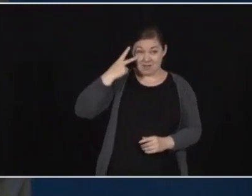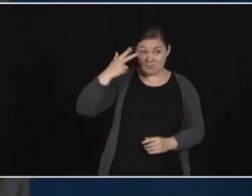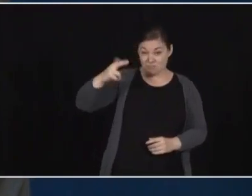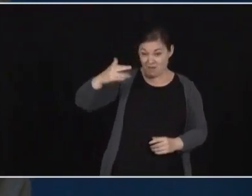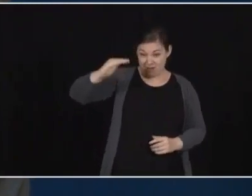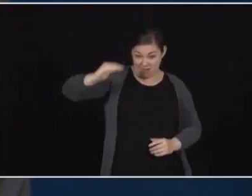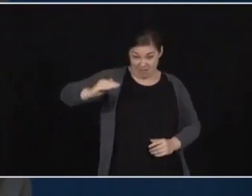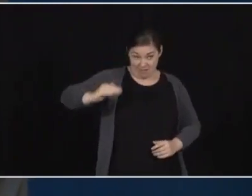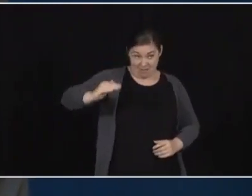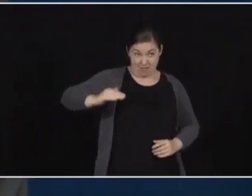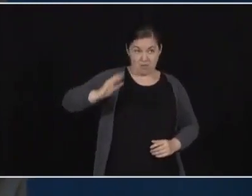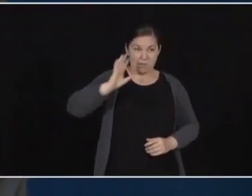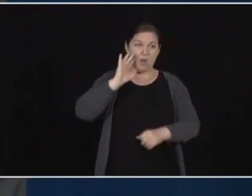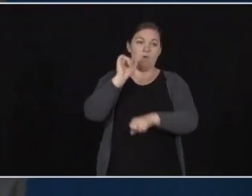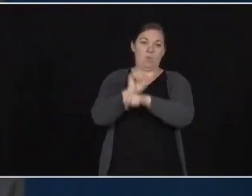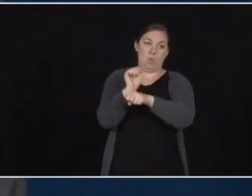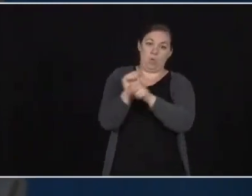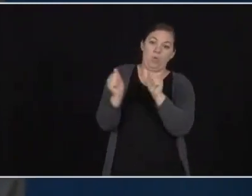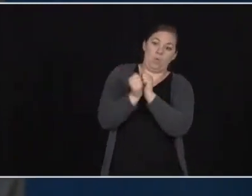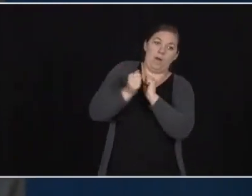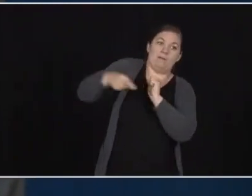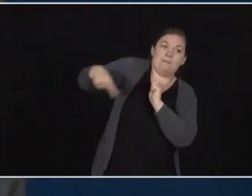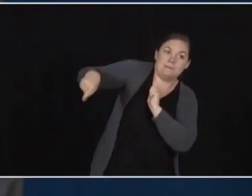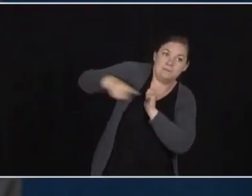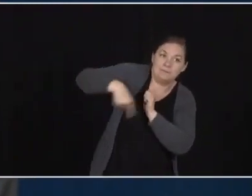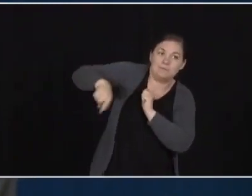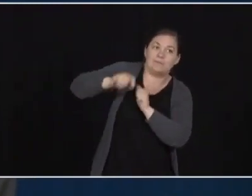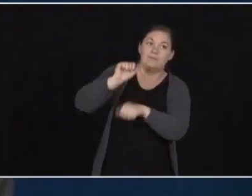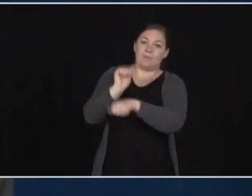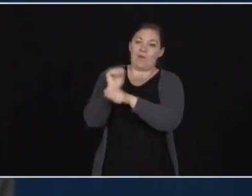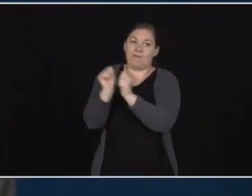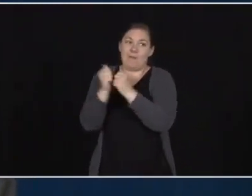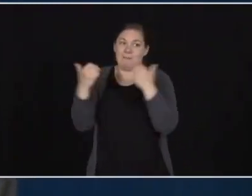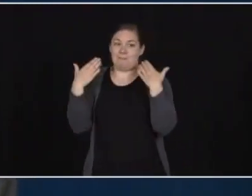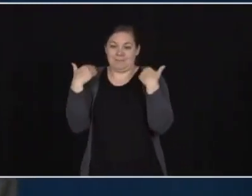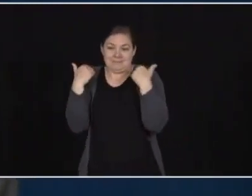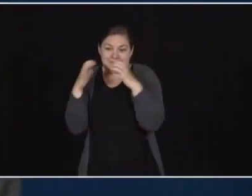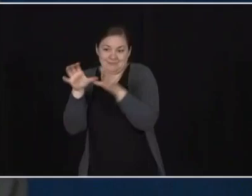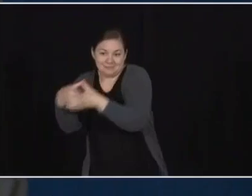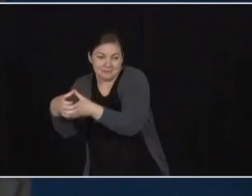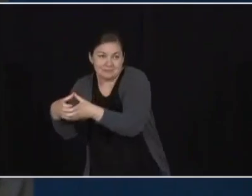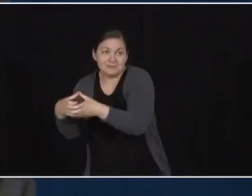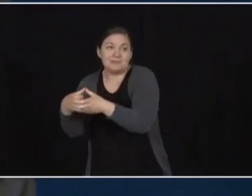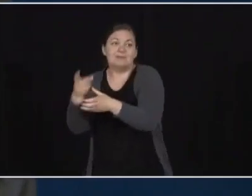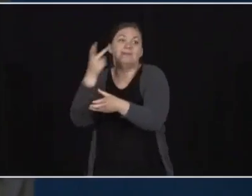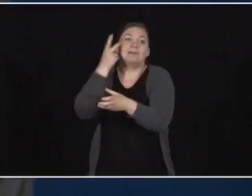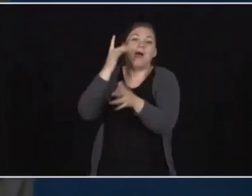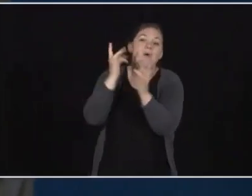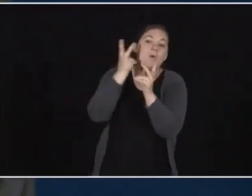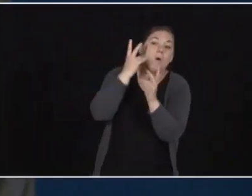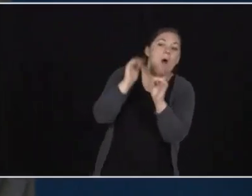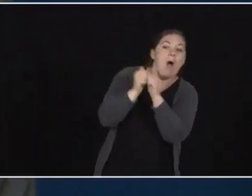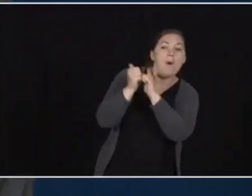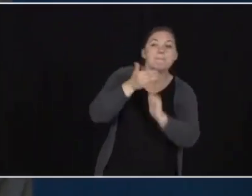So all of the gray areas are areas that you will be working together in order to determine what would be the most effective and best purpose